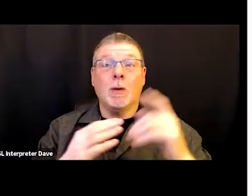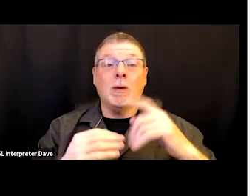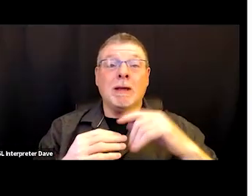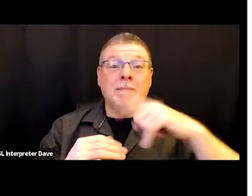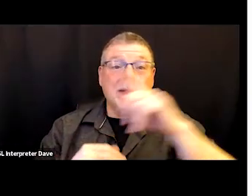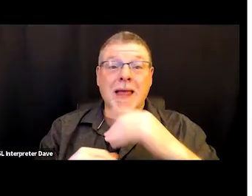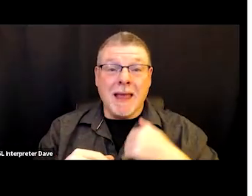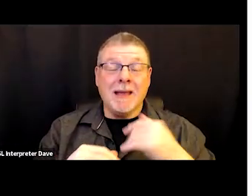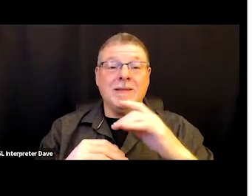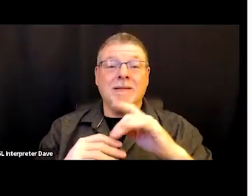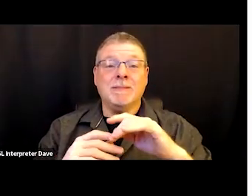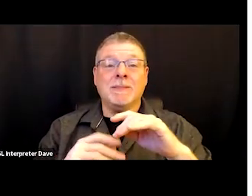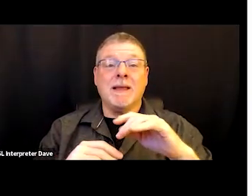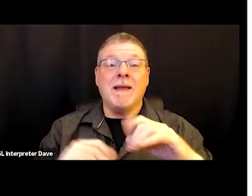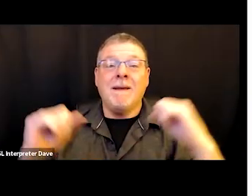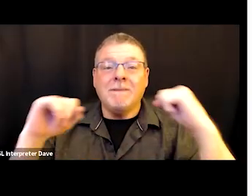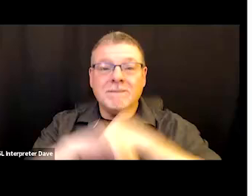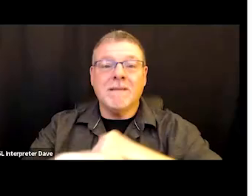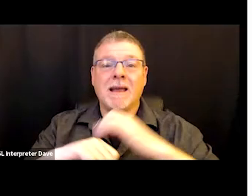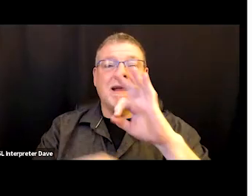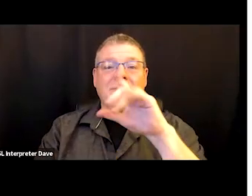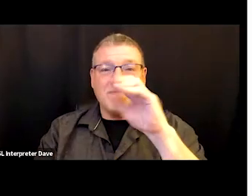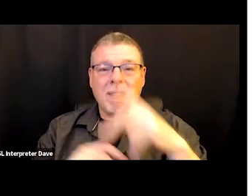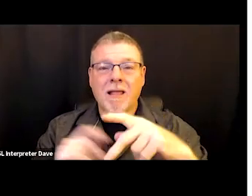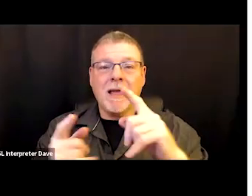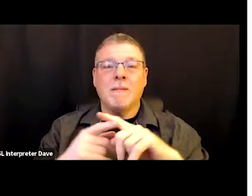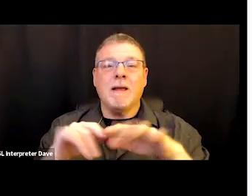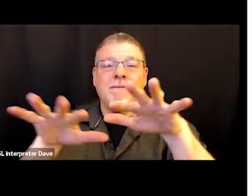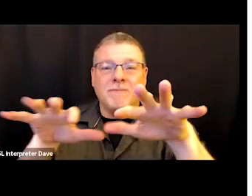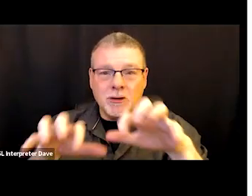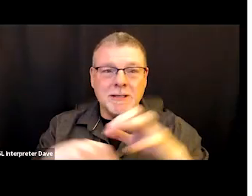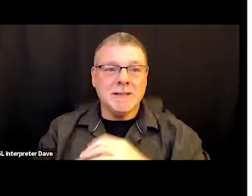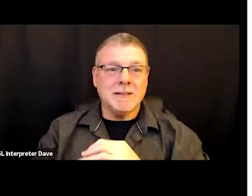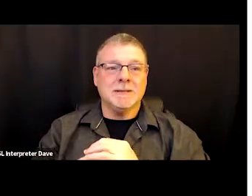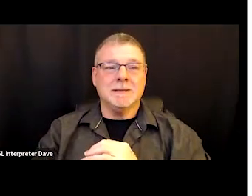And so I wanna put this in the context very quickly of what you as professionals would see